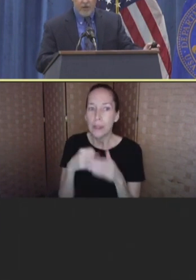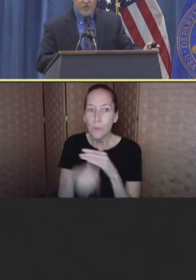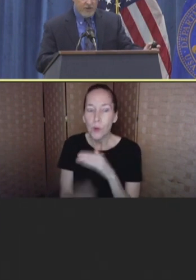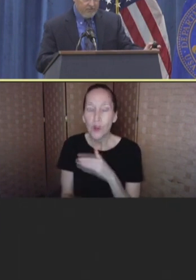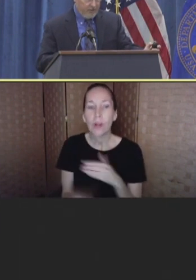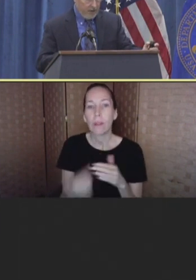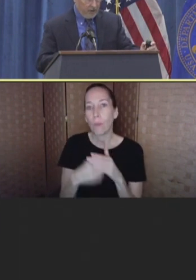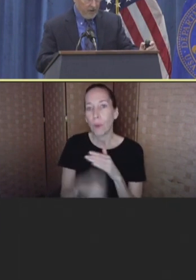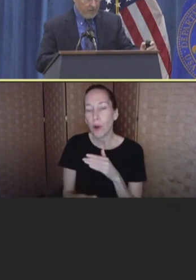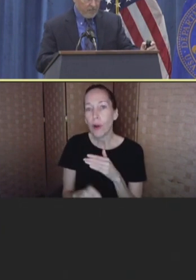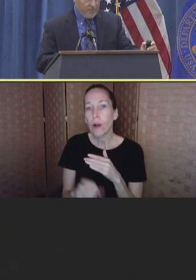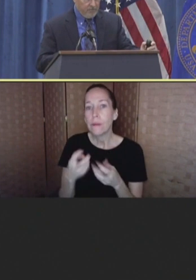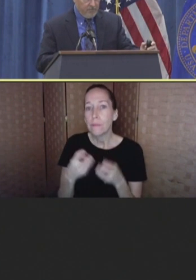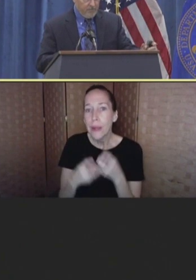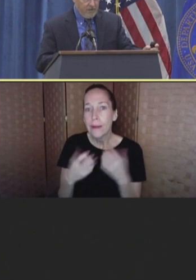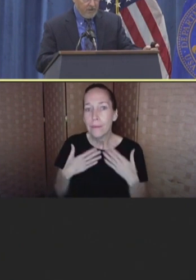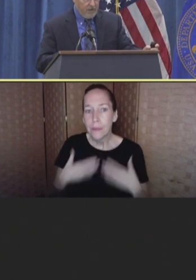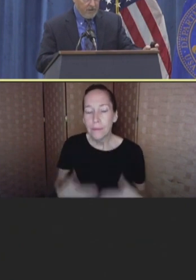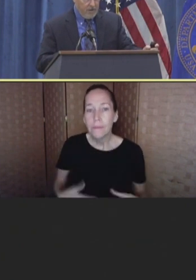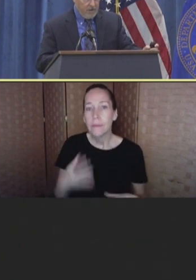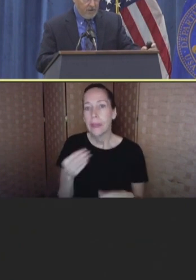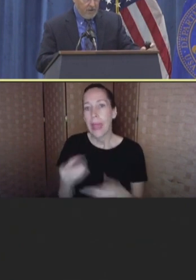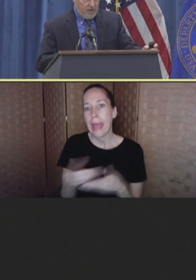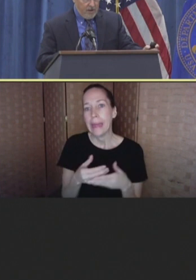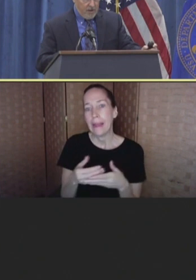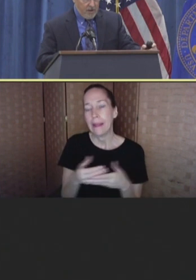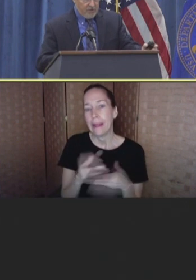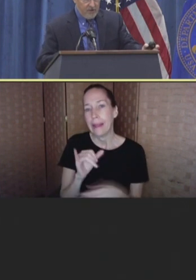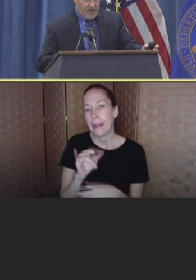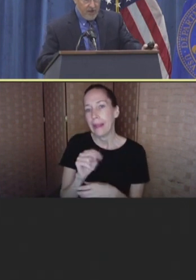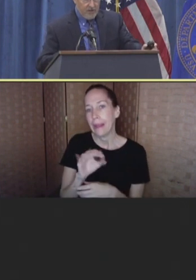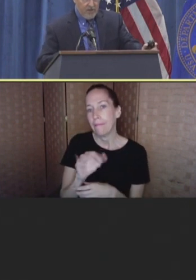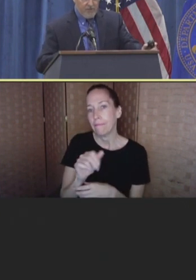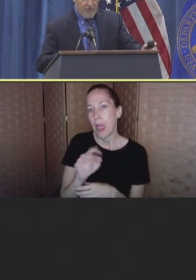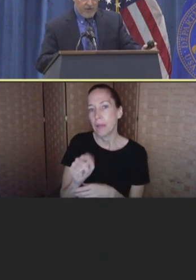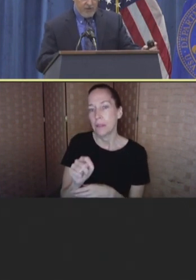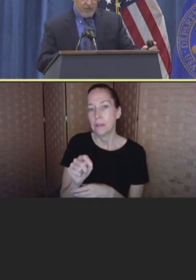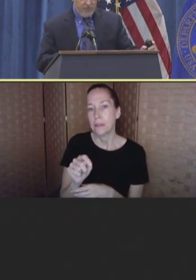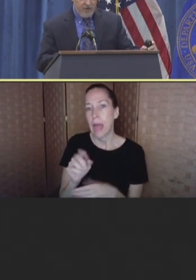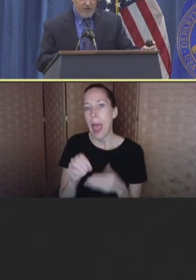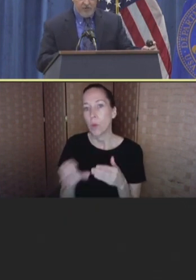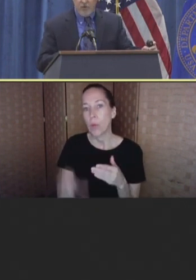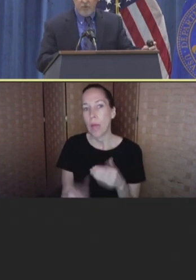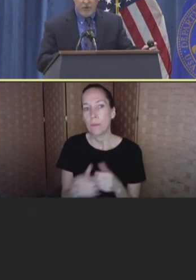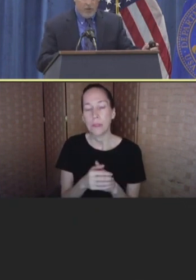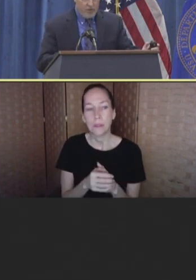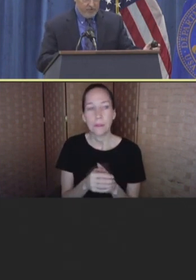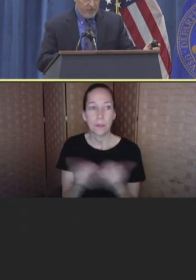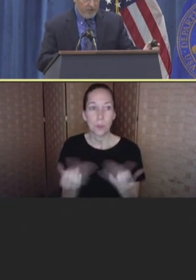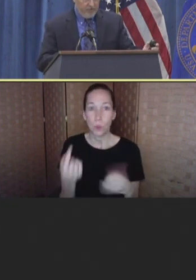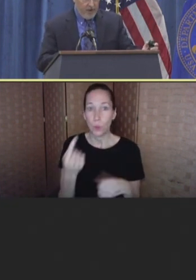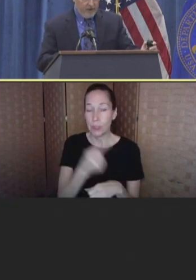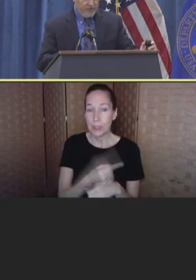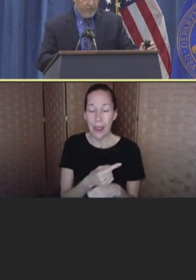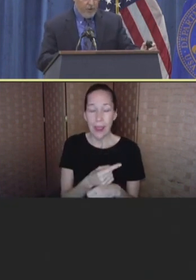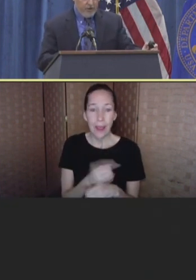and infant outcomes. And to date, of those outcome studies, there have been no concerning findings for pregnancy